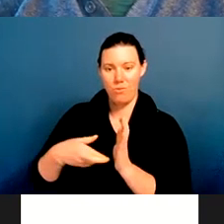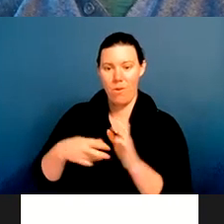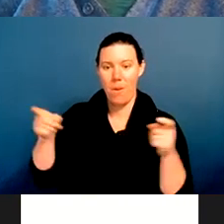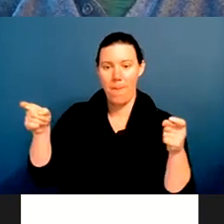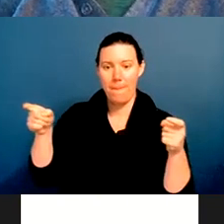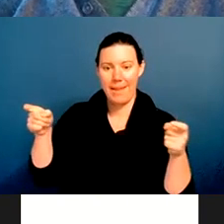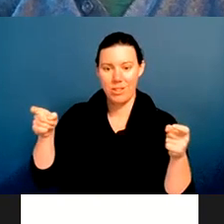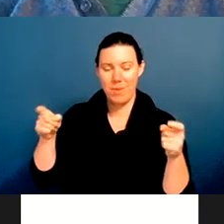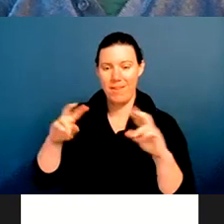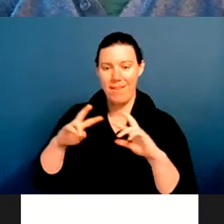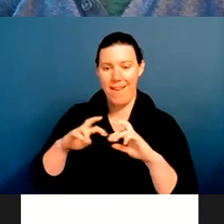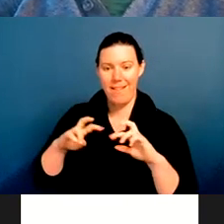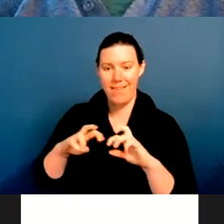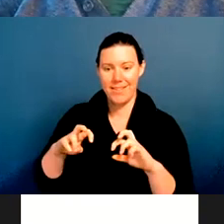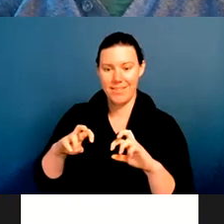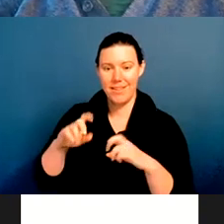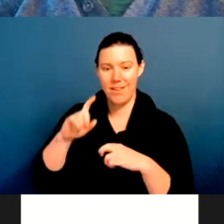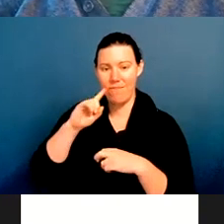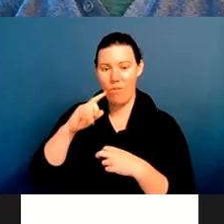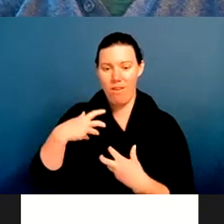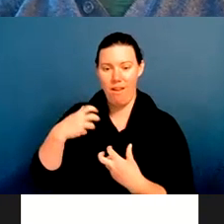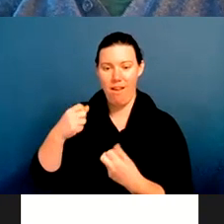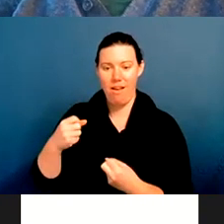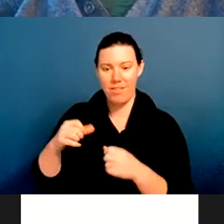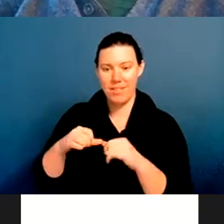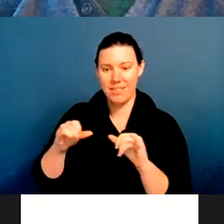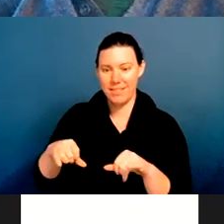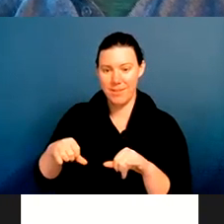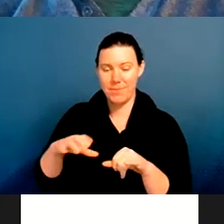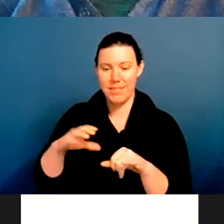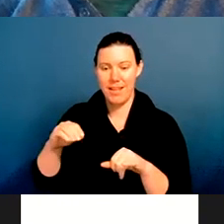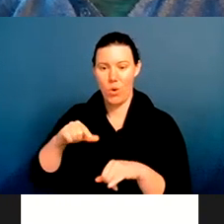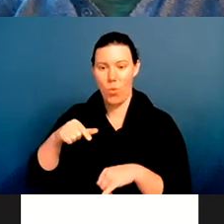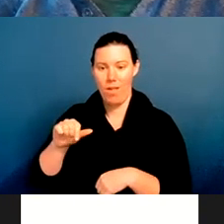in the health systems quality assurance division. I go by he/him pronouns.